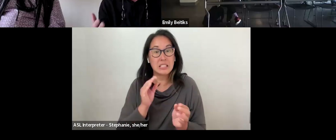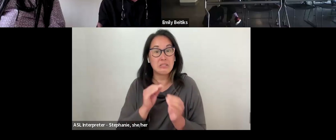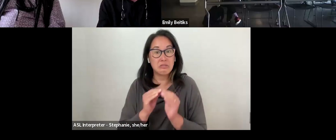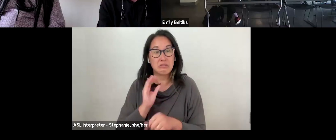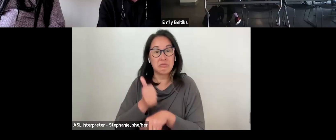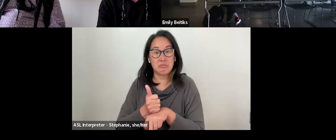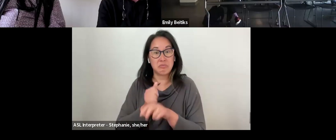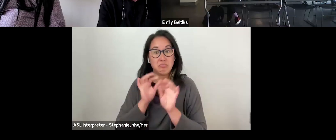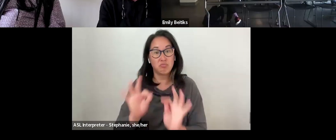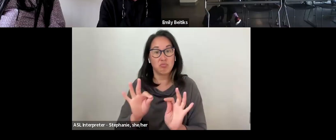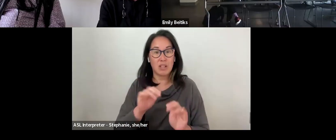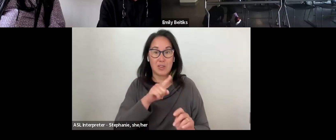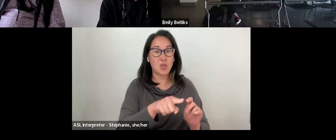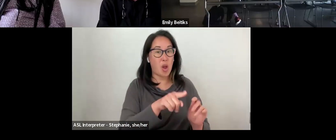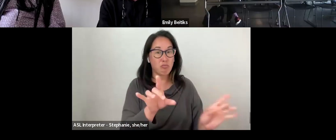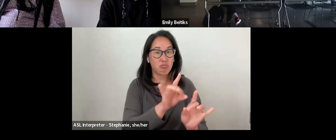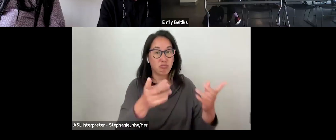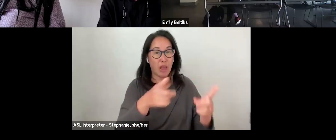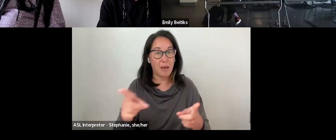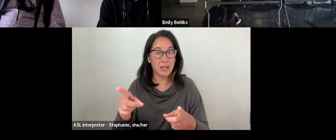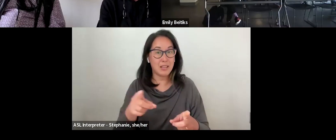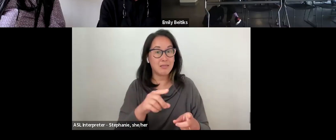those scandals of the '60s and the 1970s.